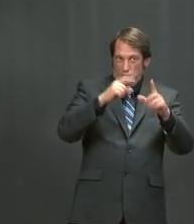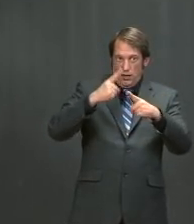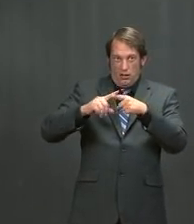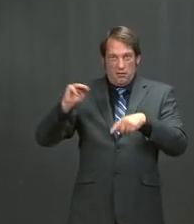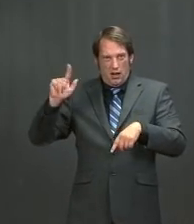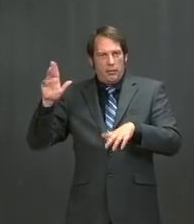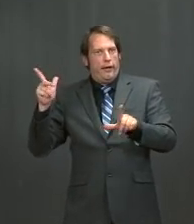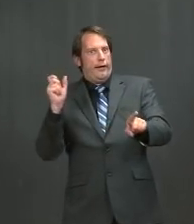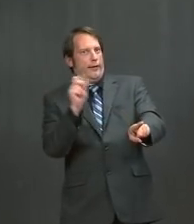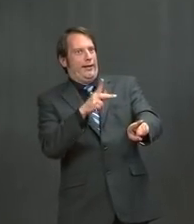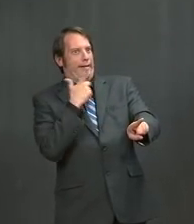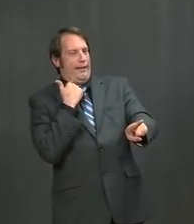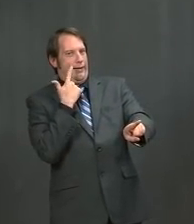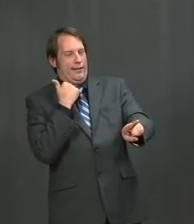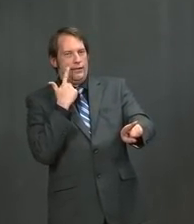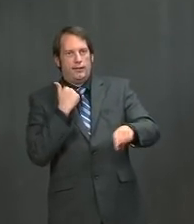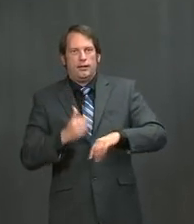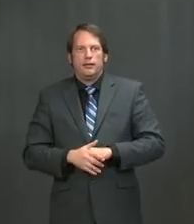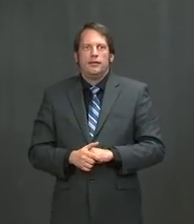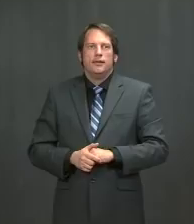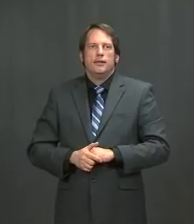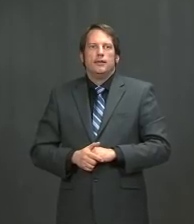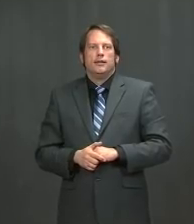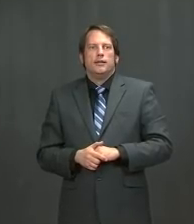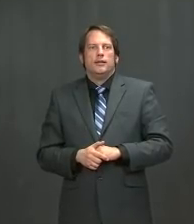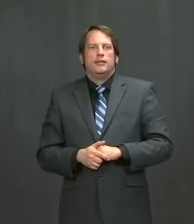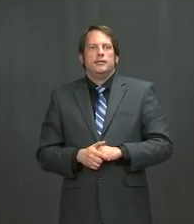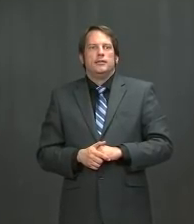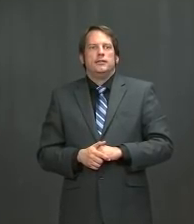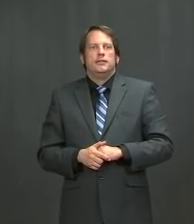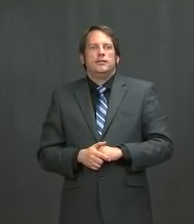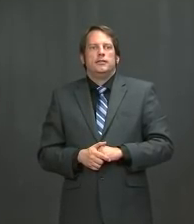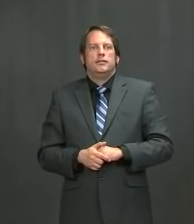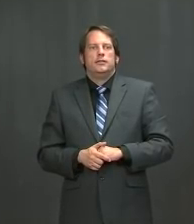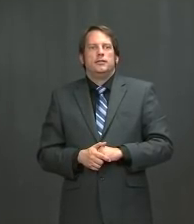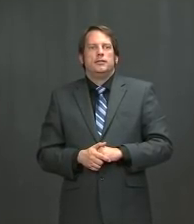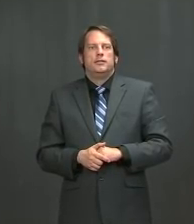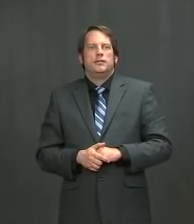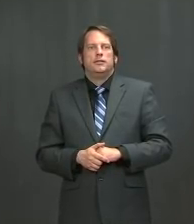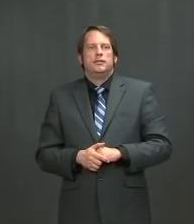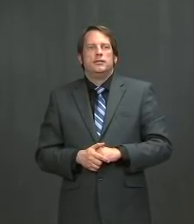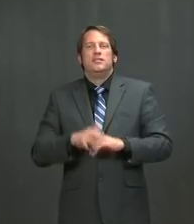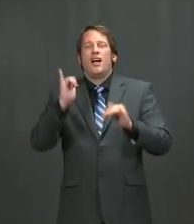that cited the Texas power outage as evidence of the urgent